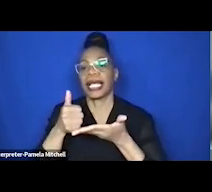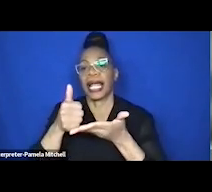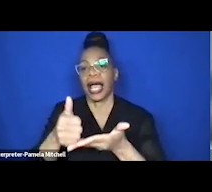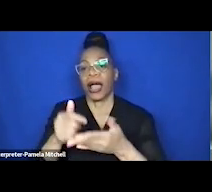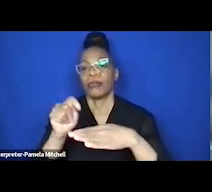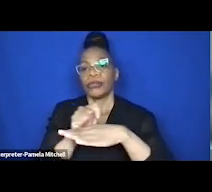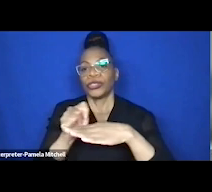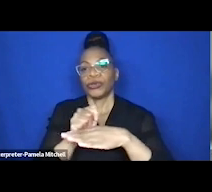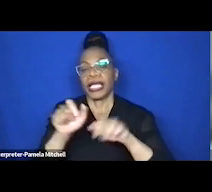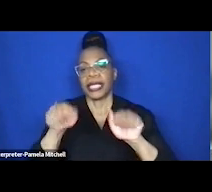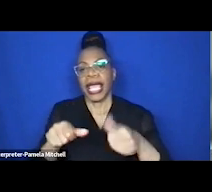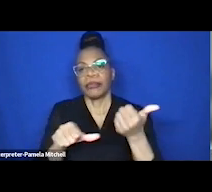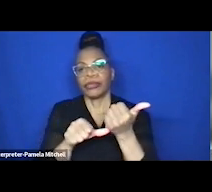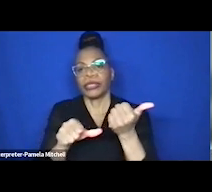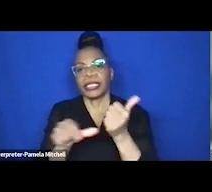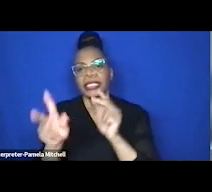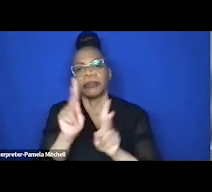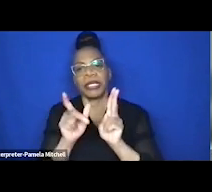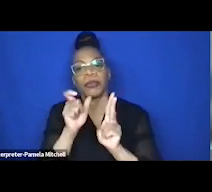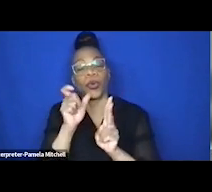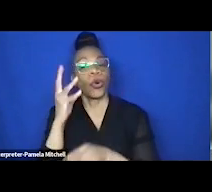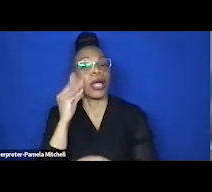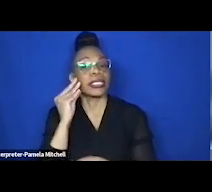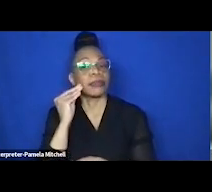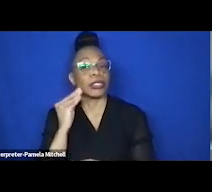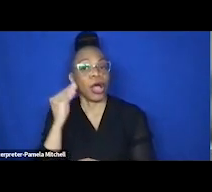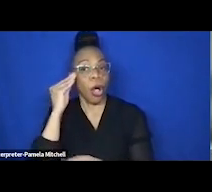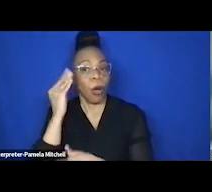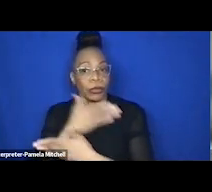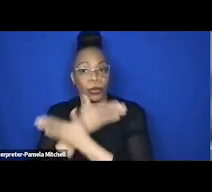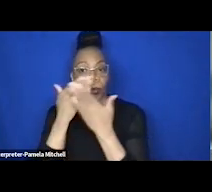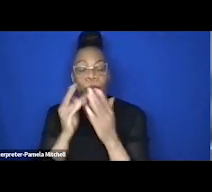to be able to assist individuals experiencing homelessness to apply for disability benefits.